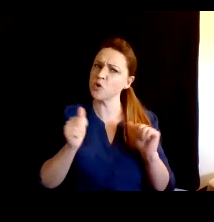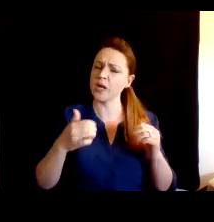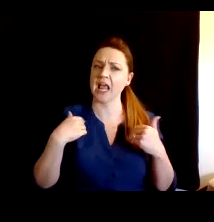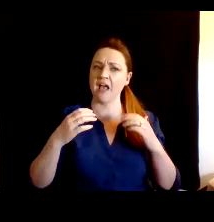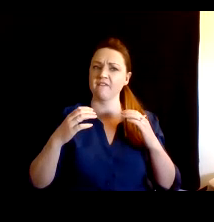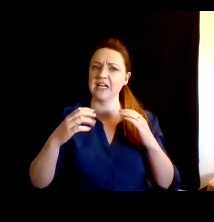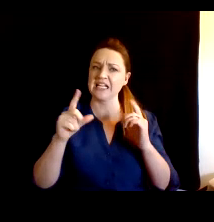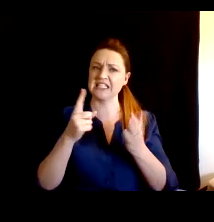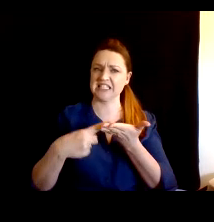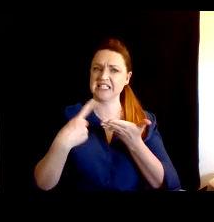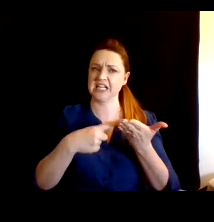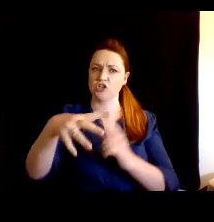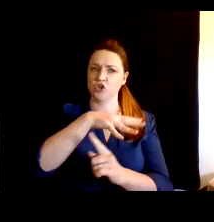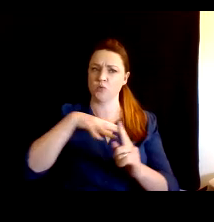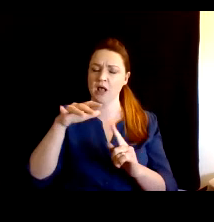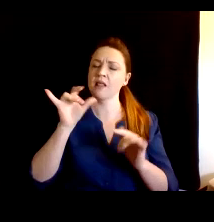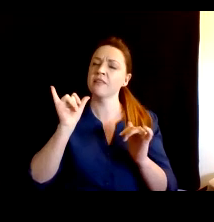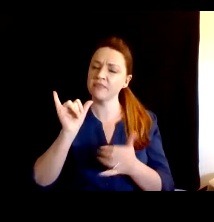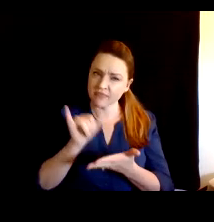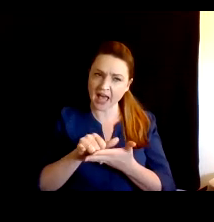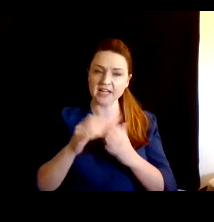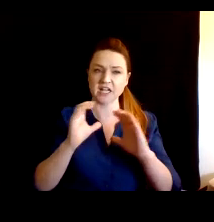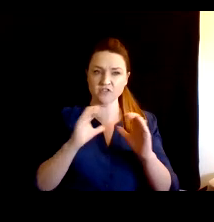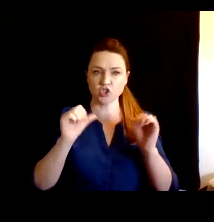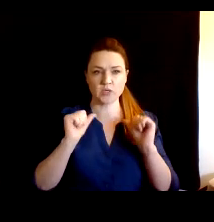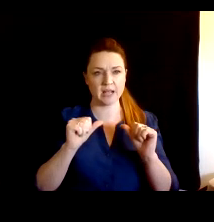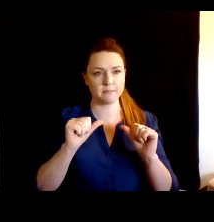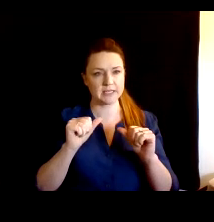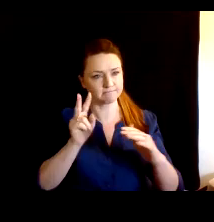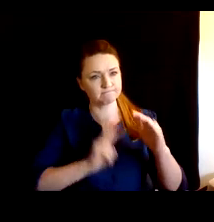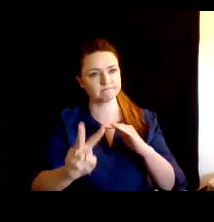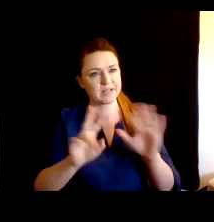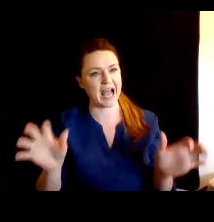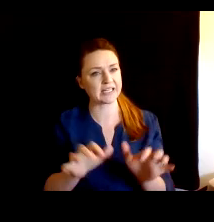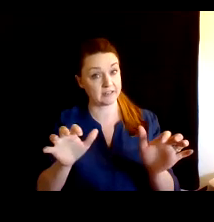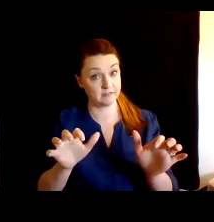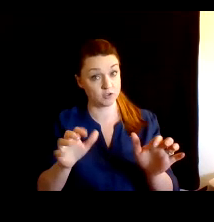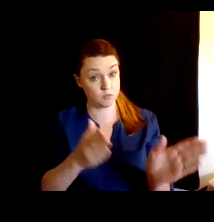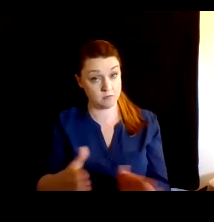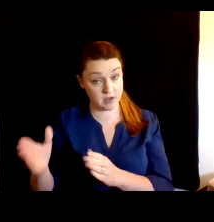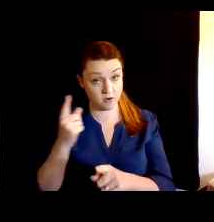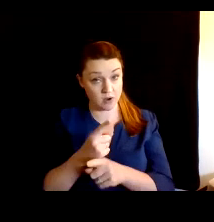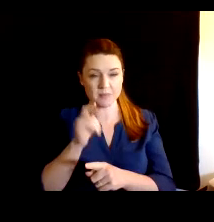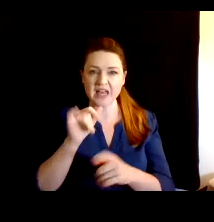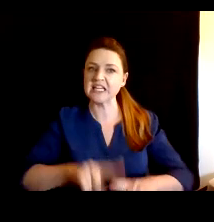That's a problem that you have enough time to be proactive about. But that is an entirely different conversation